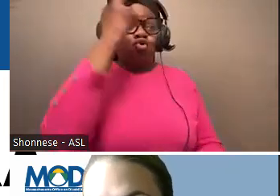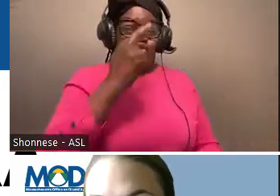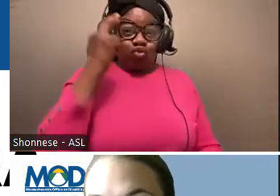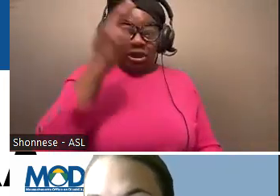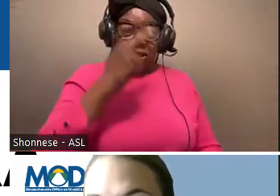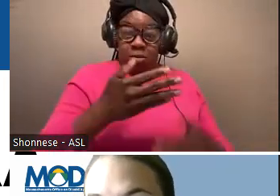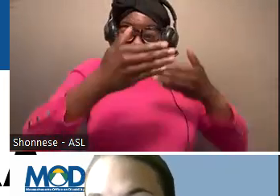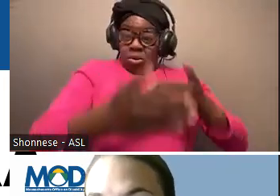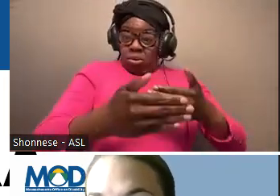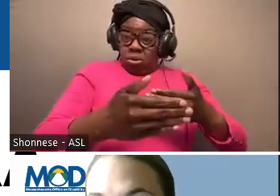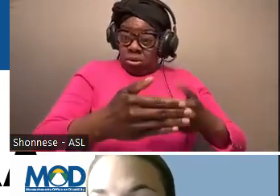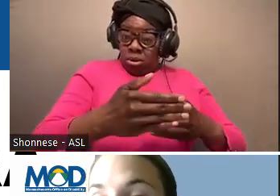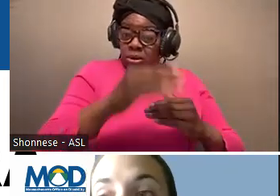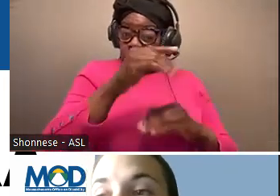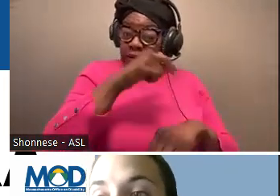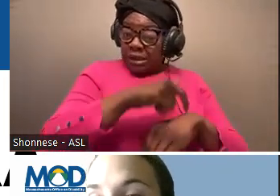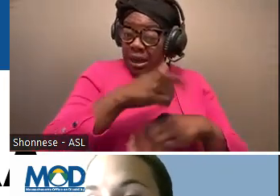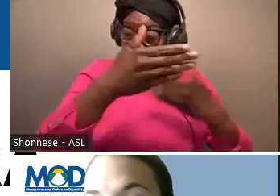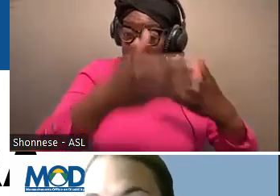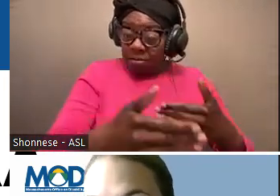Does it make sense to say, we definitely know you're be out